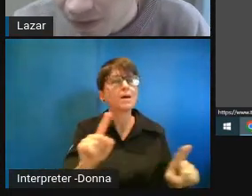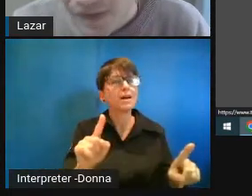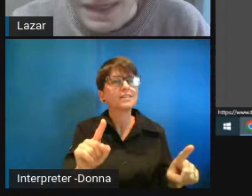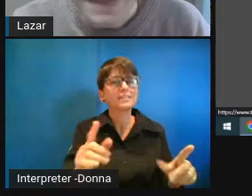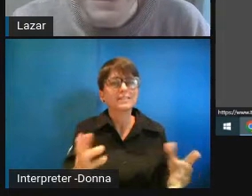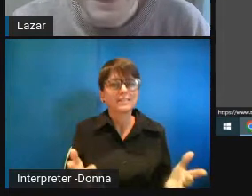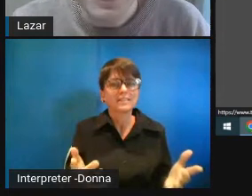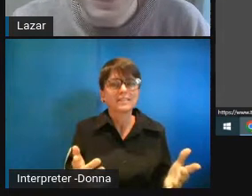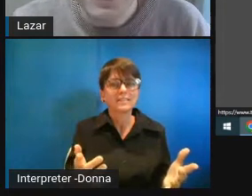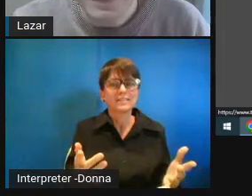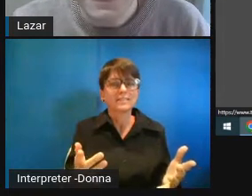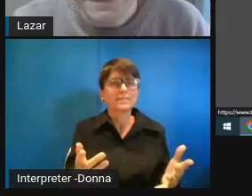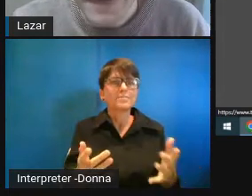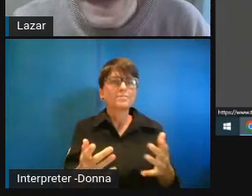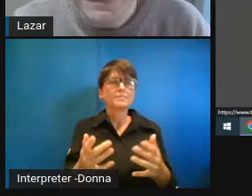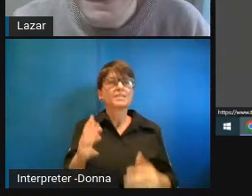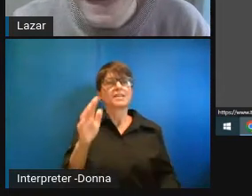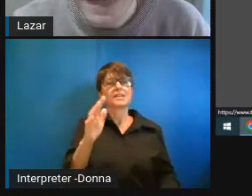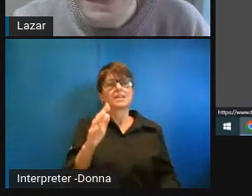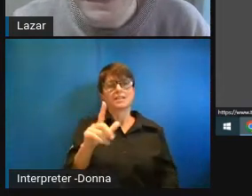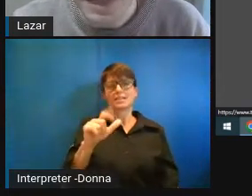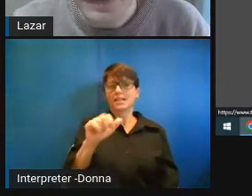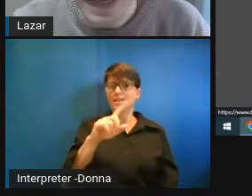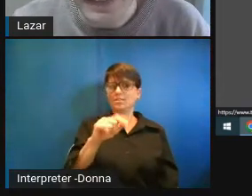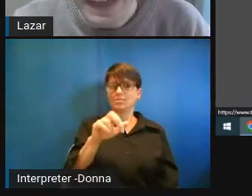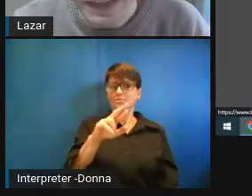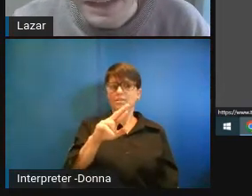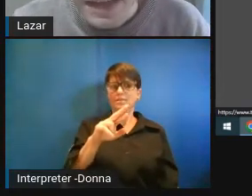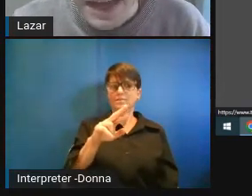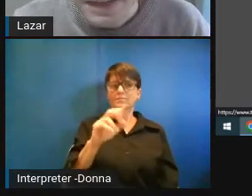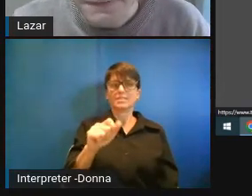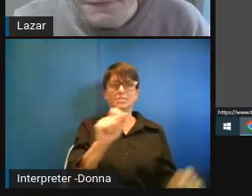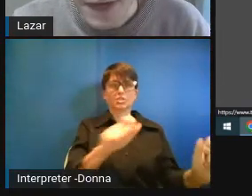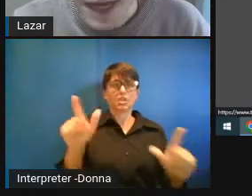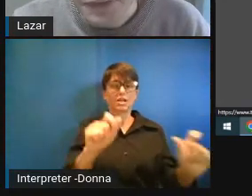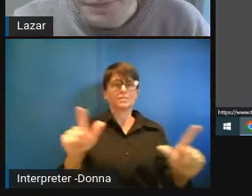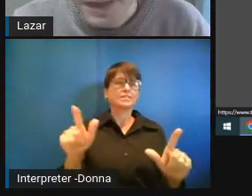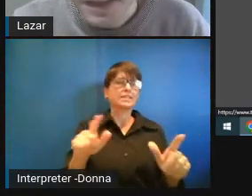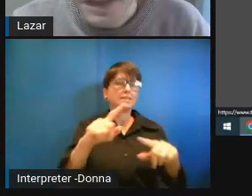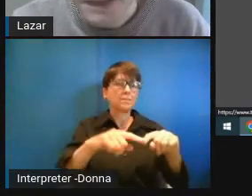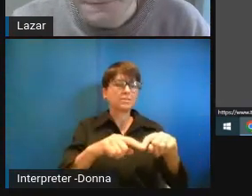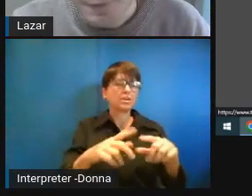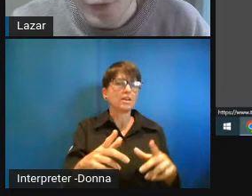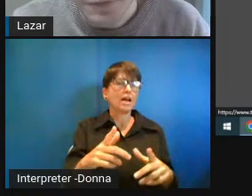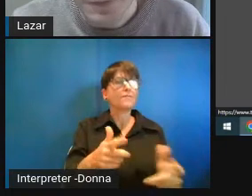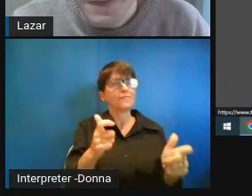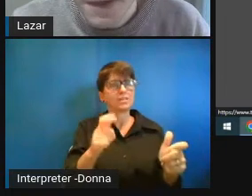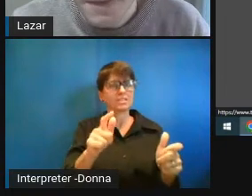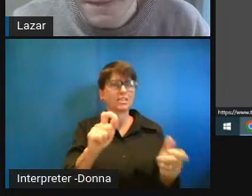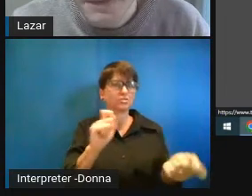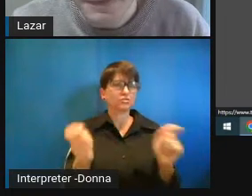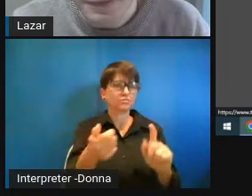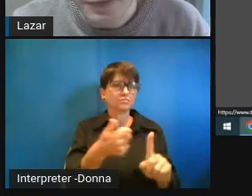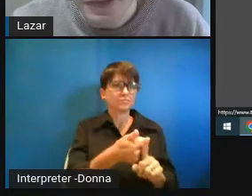It's about the pace sliding start changing and if you ask me what would be the solution,